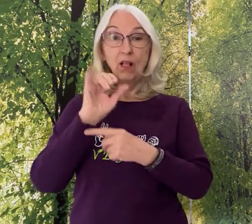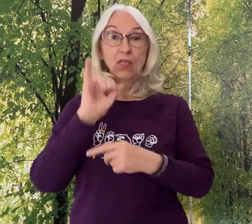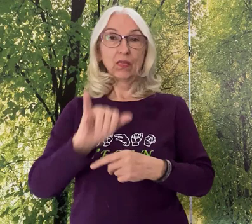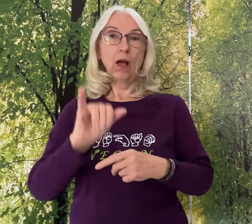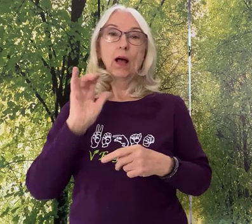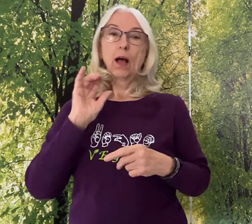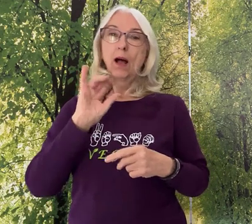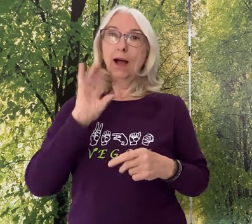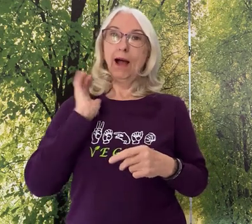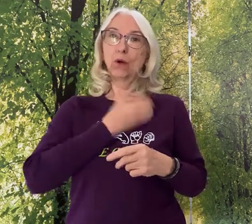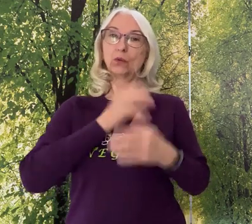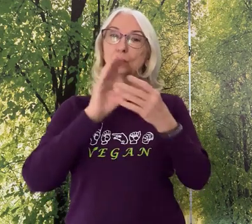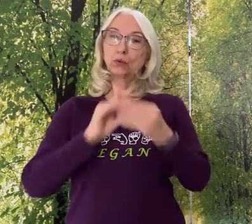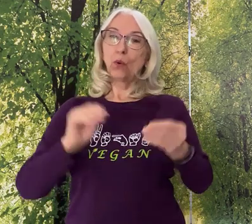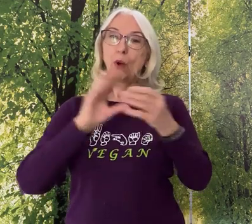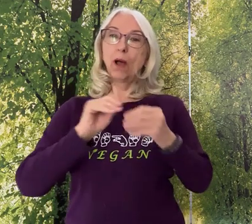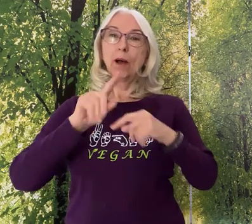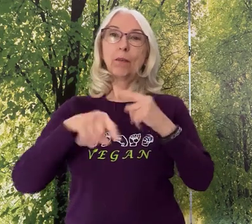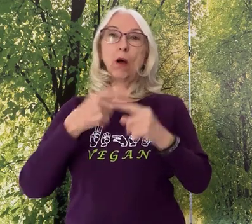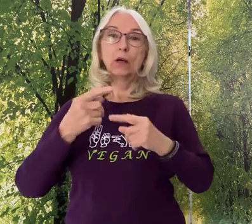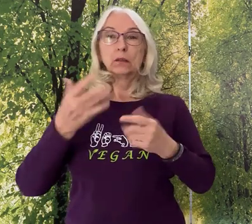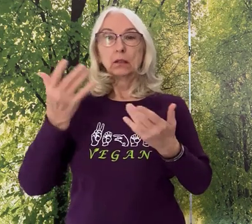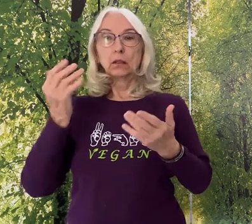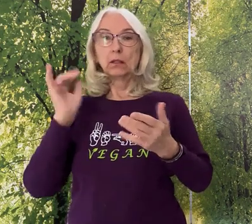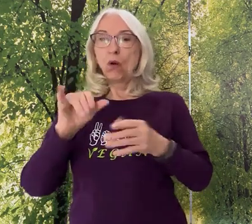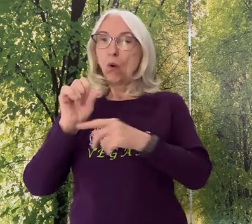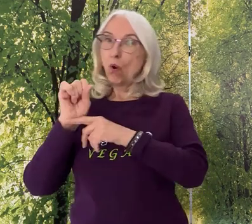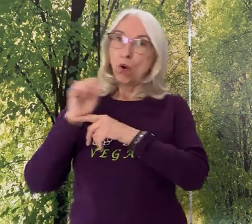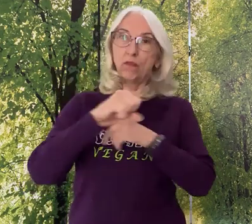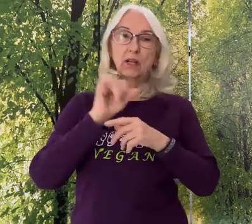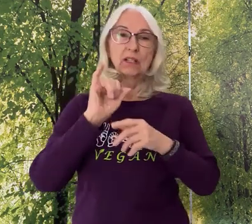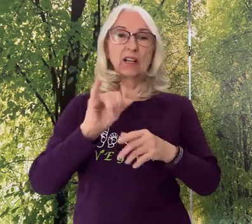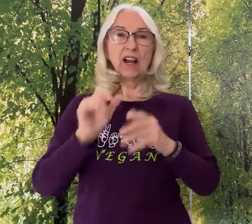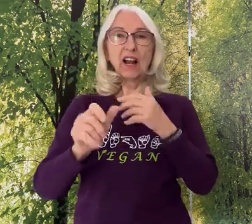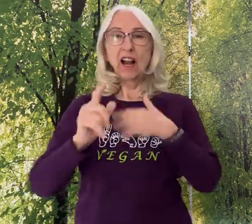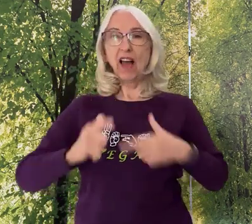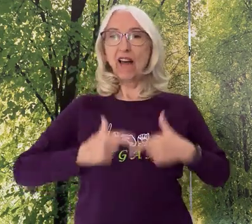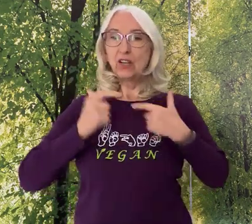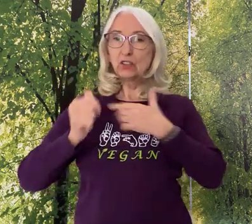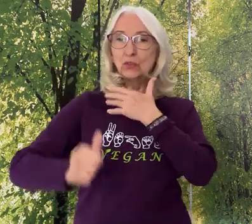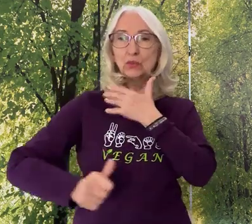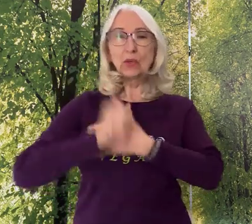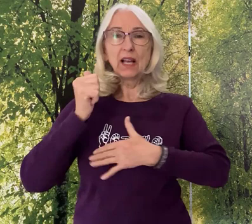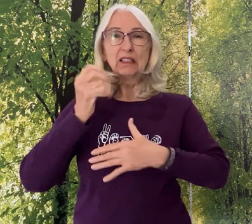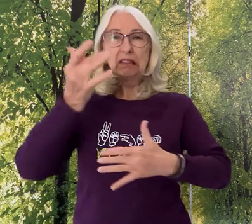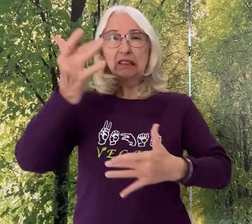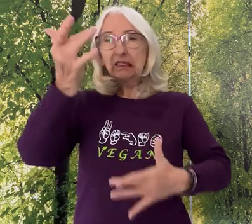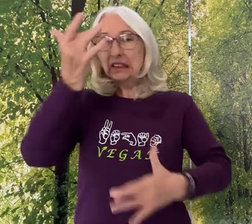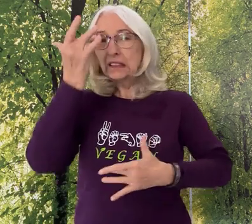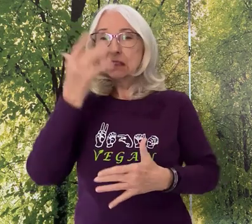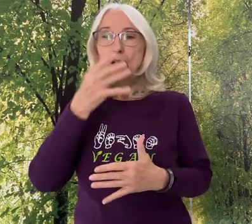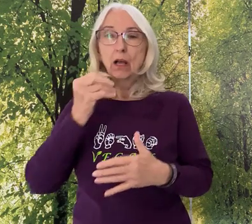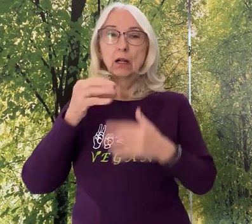These are our stories about overcoming life-threatening illnesses